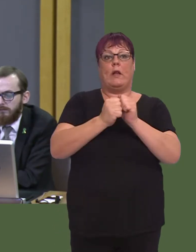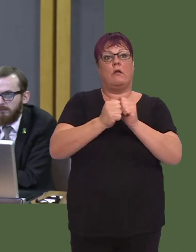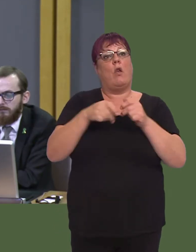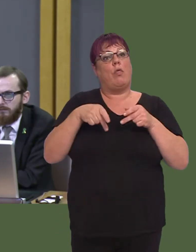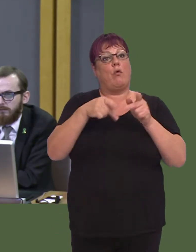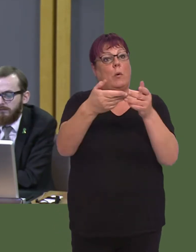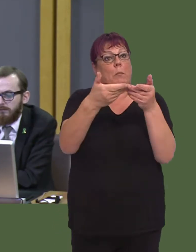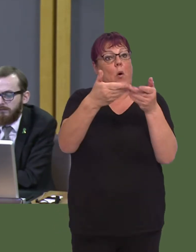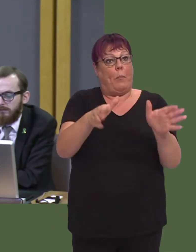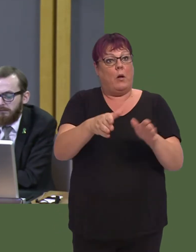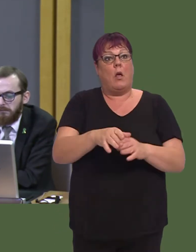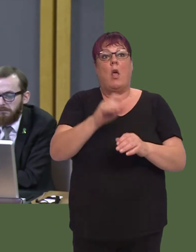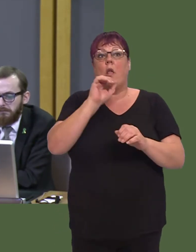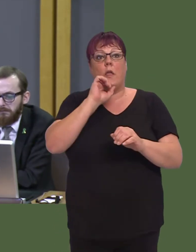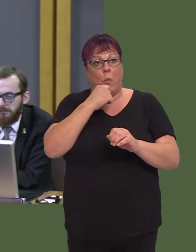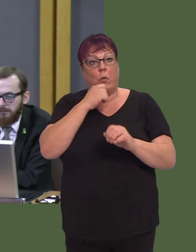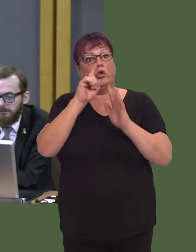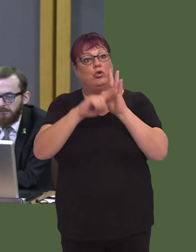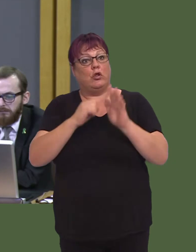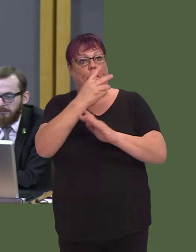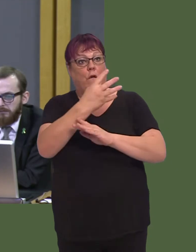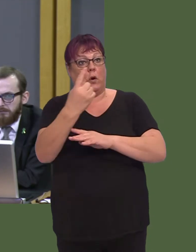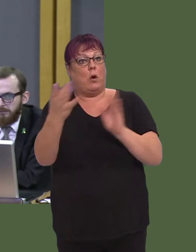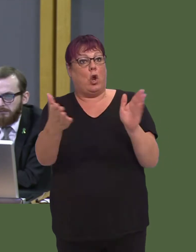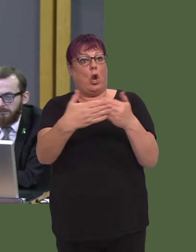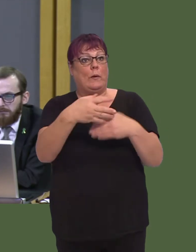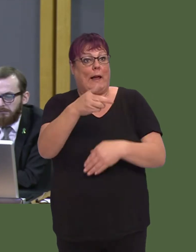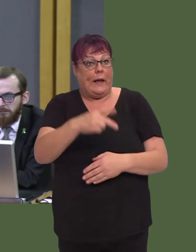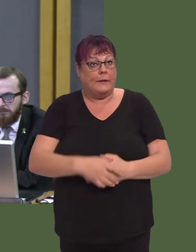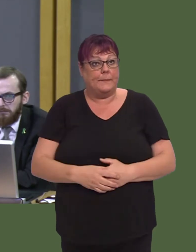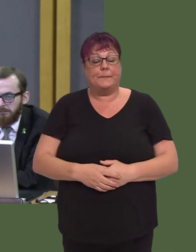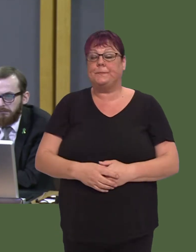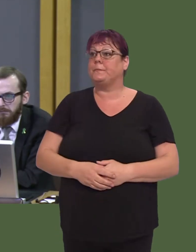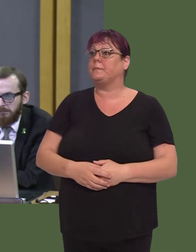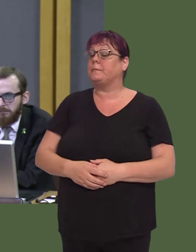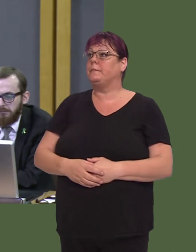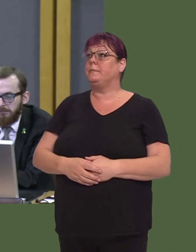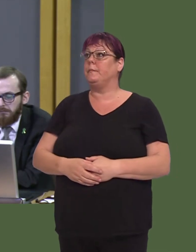keep that road open and that the Welsh Government will not close junction 41 and put the traffic chaos back again for the people of Port Talbot?